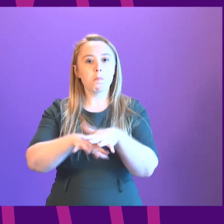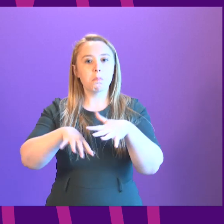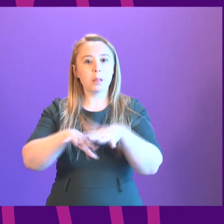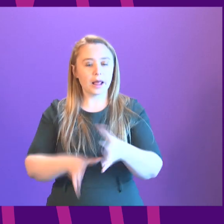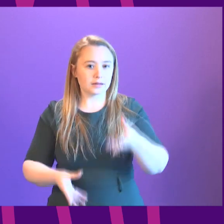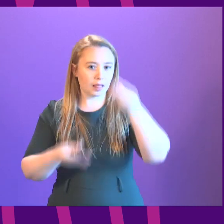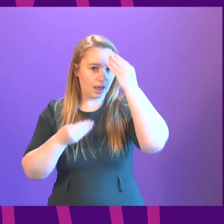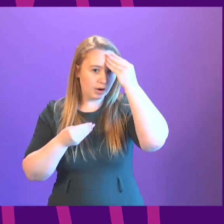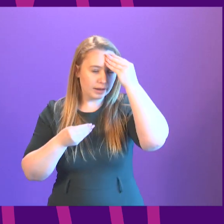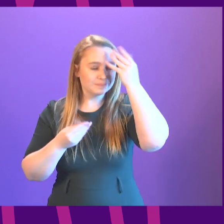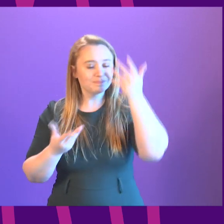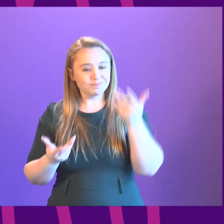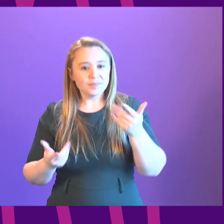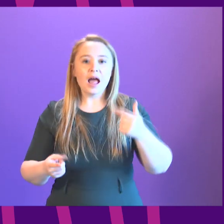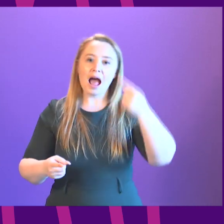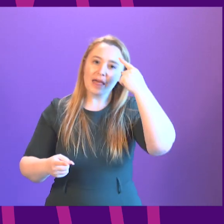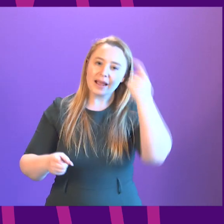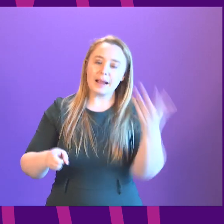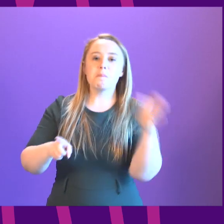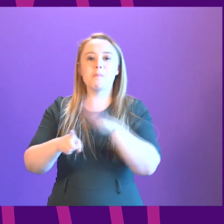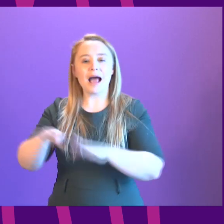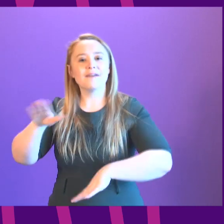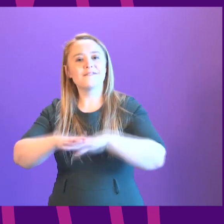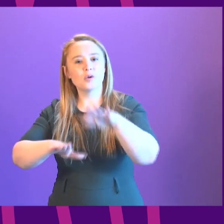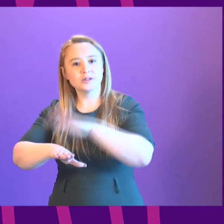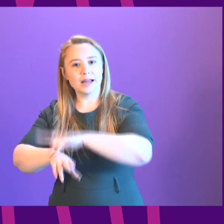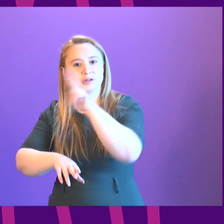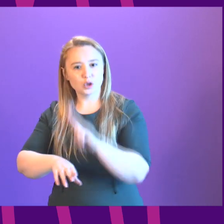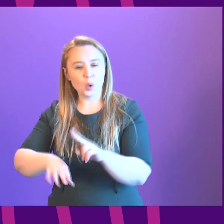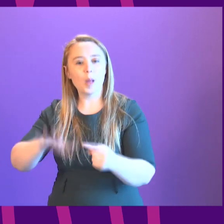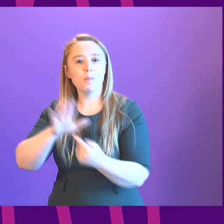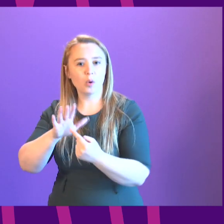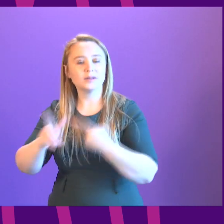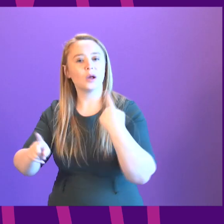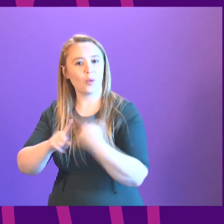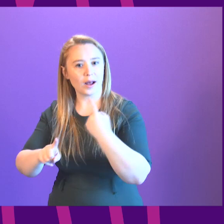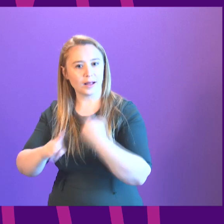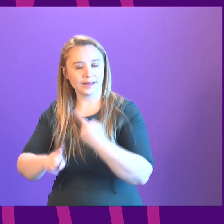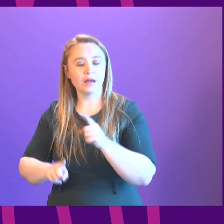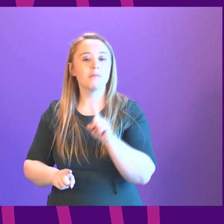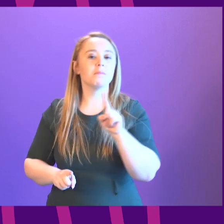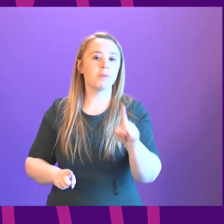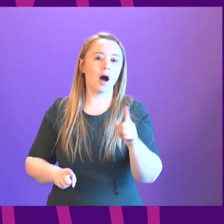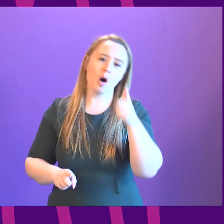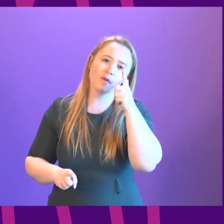school full time as quickly as possible. However, you will have heard everything that I just